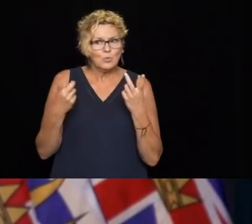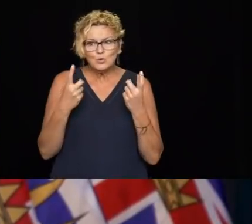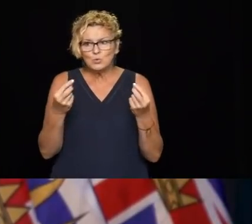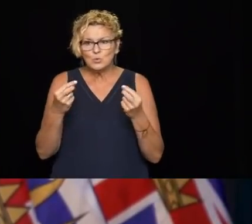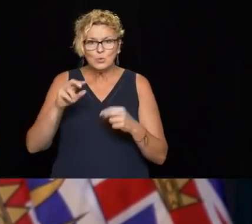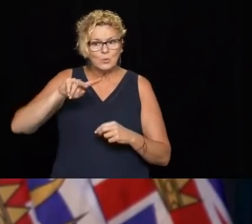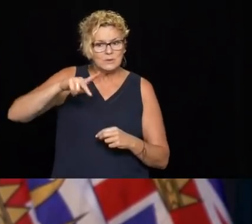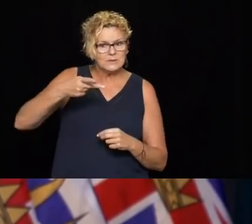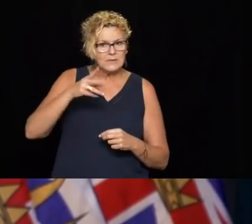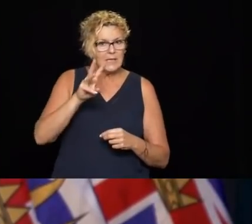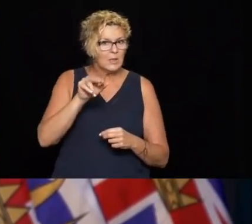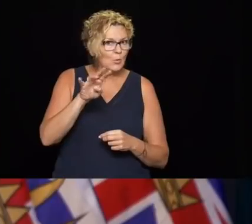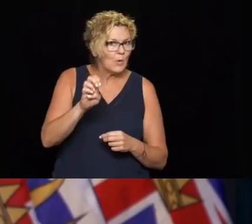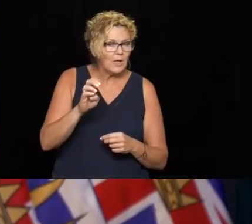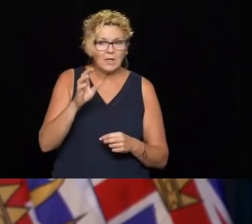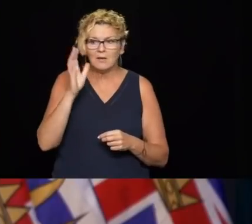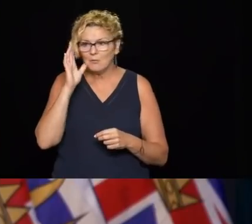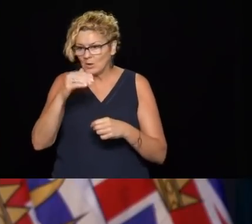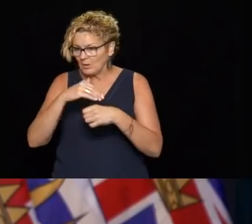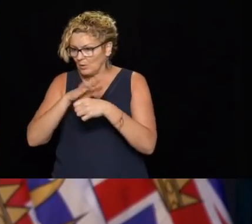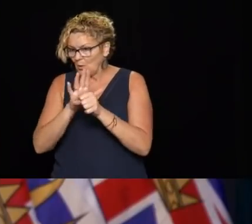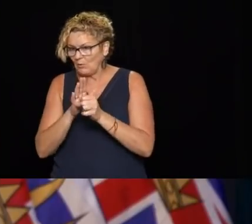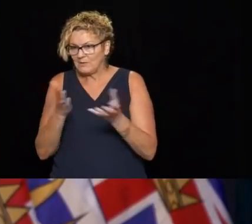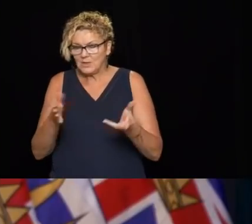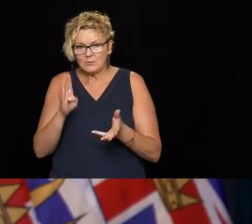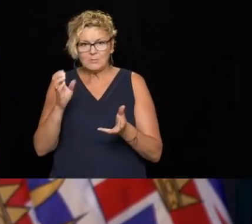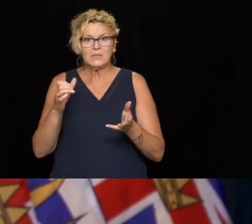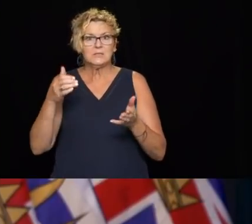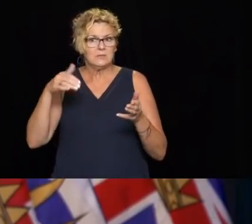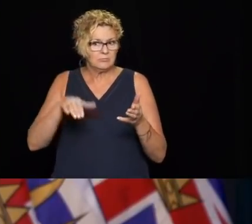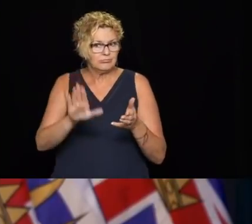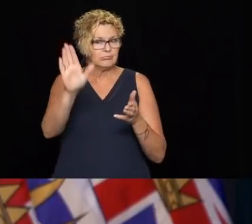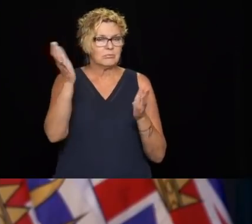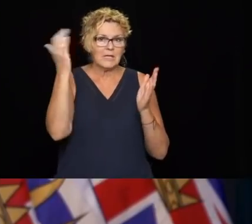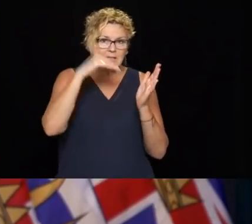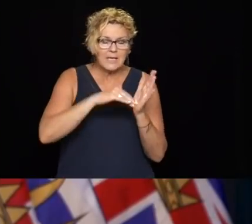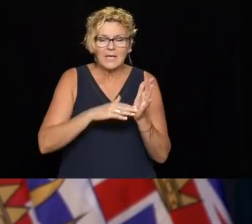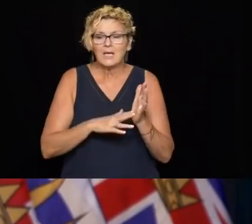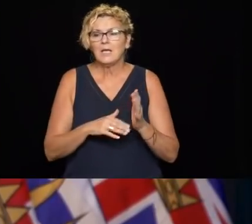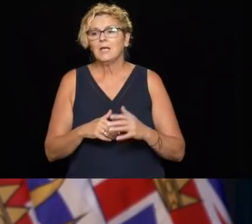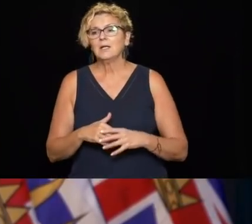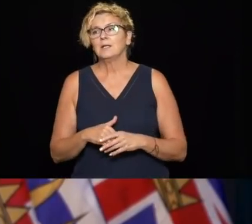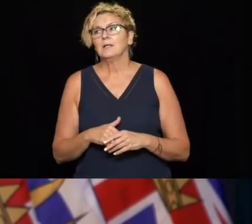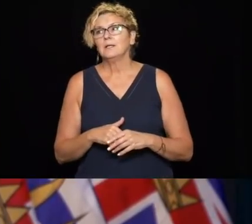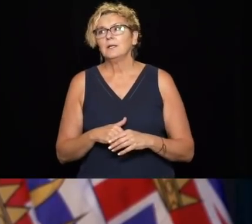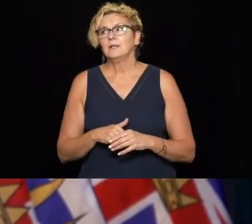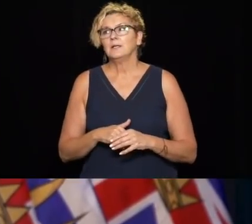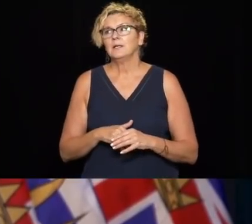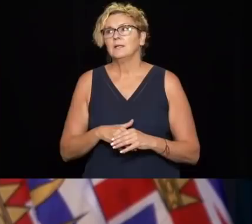today. I will leave it to Dr. Henry. I guess I have been asked many times, what